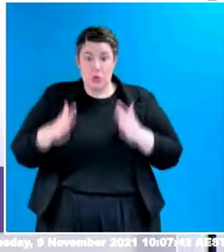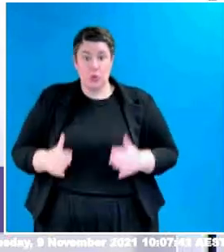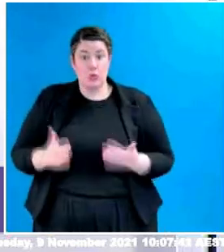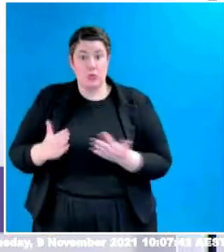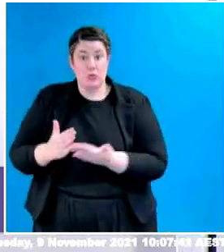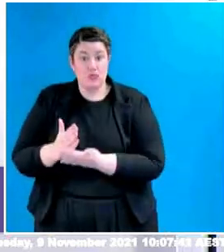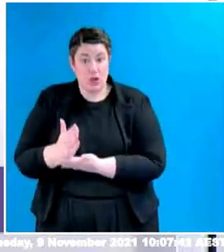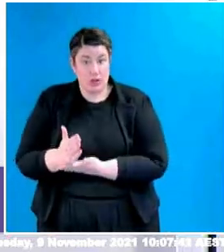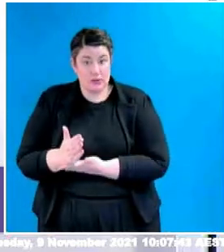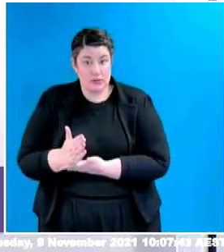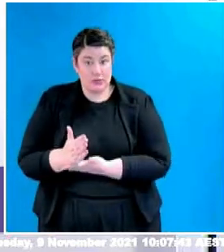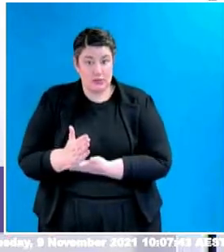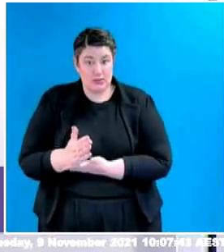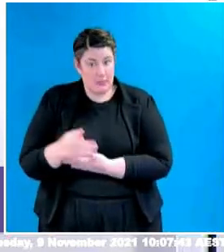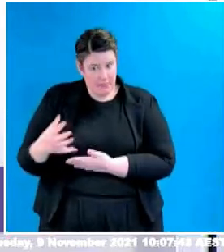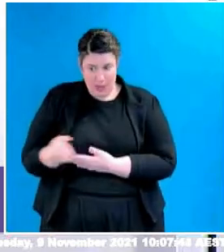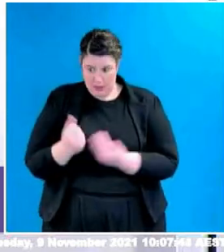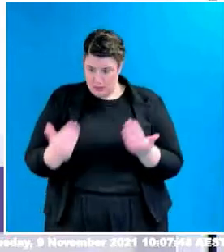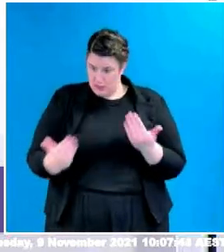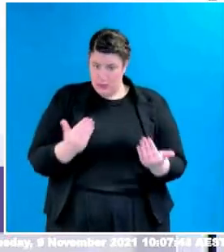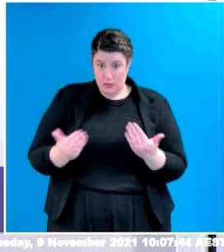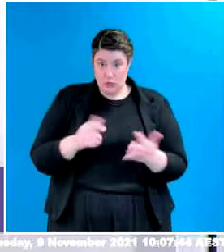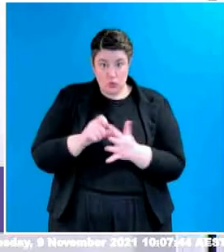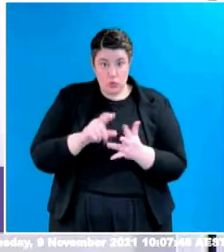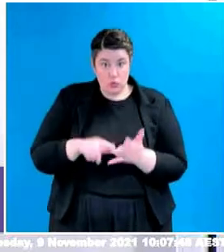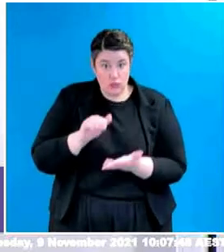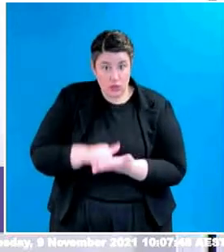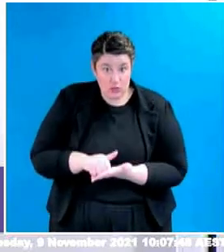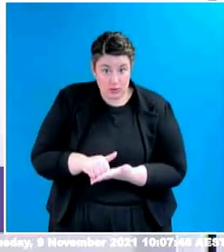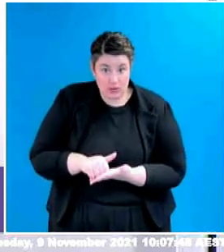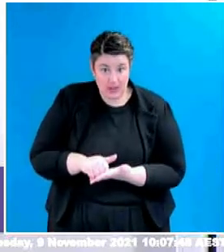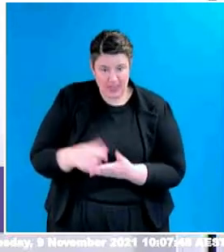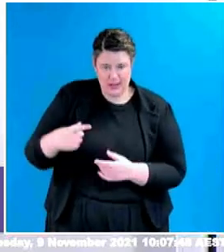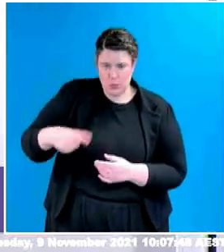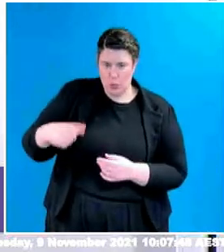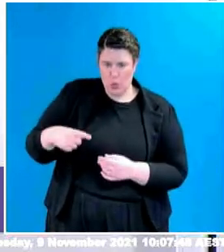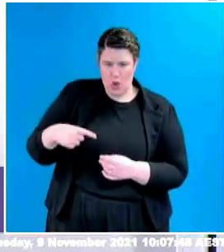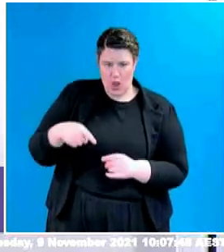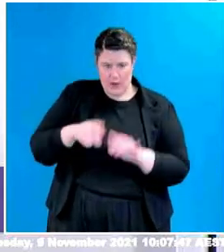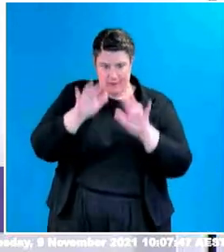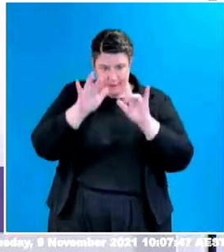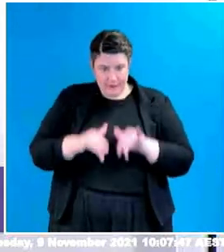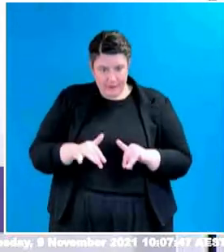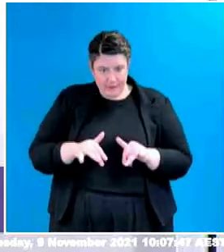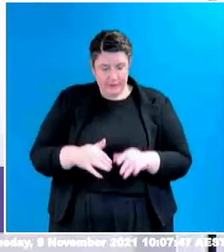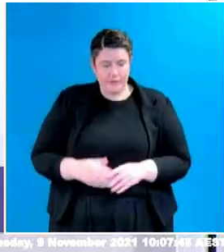compatible or consistent with human rights. That's the purpose of the compatibility statement?